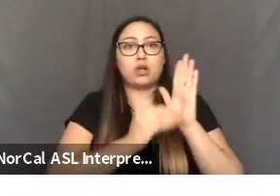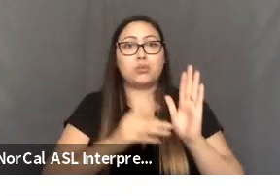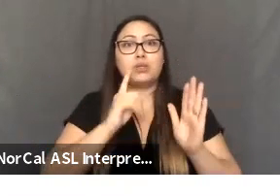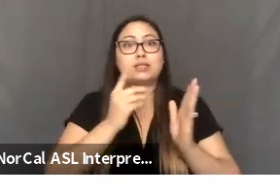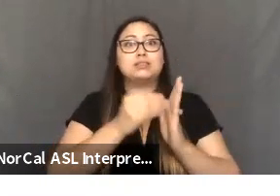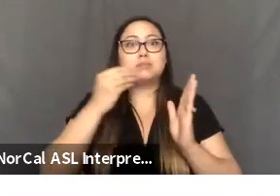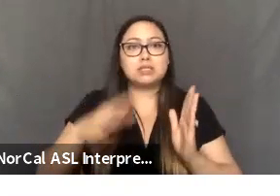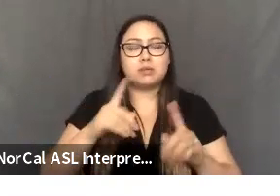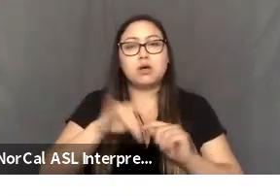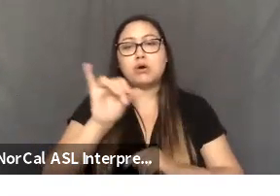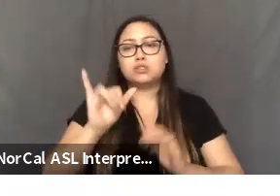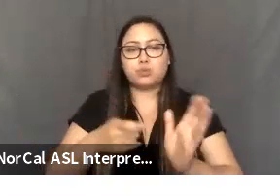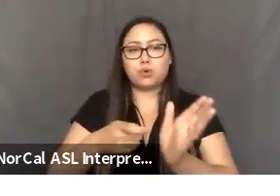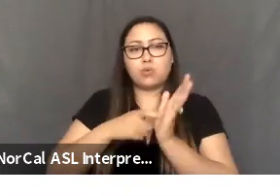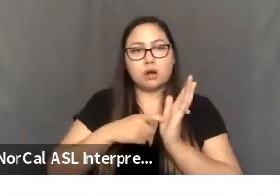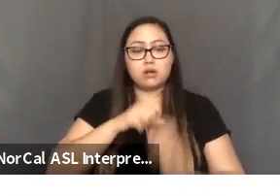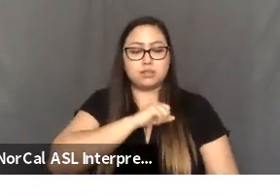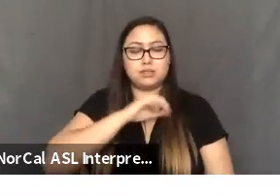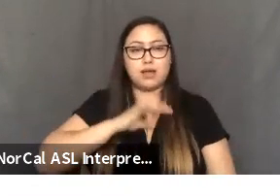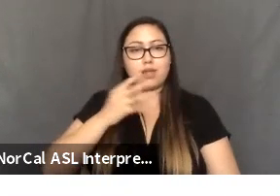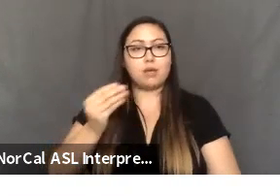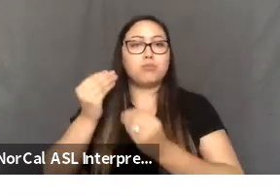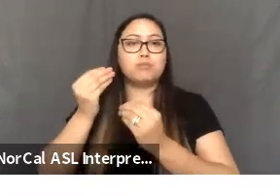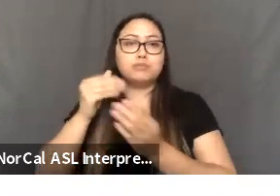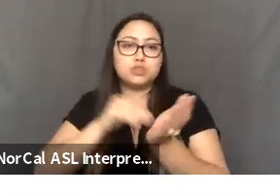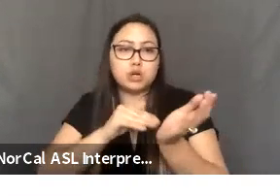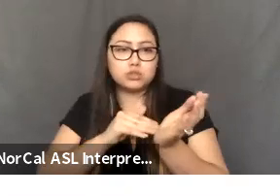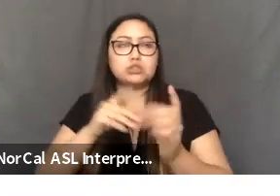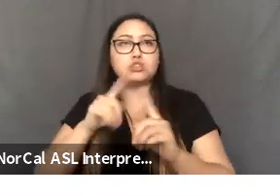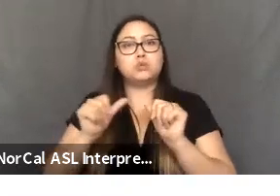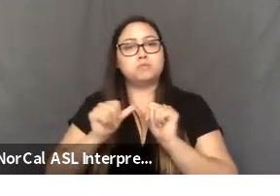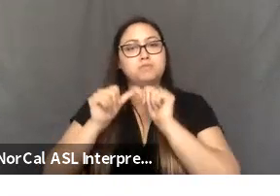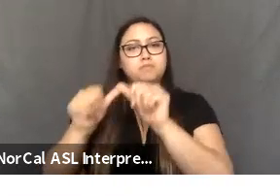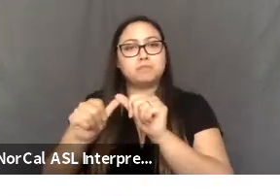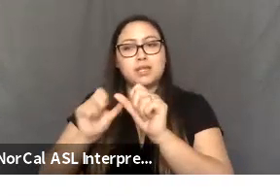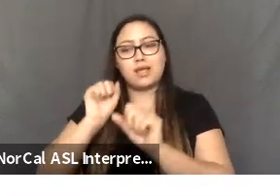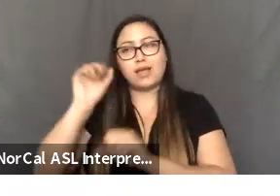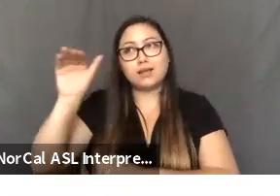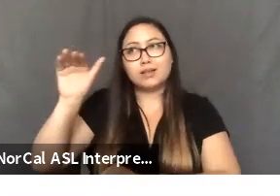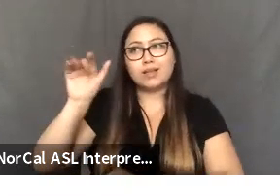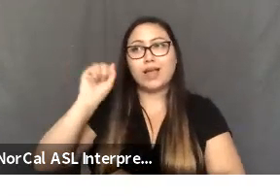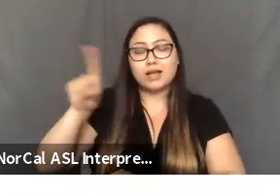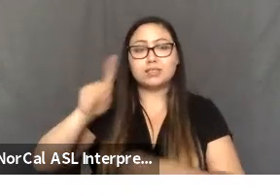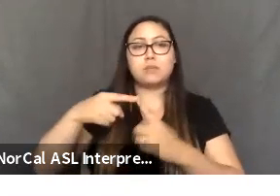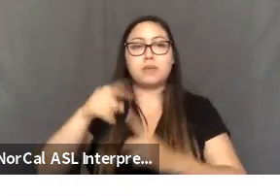required staff and providers to consistently be asking about disability status and accommodation